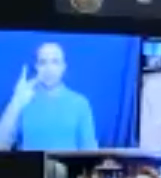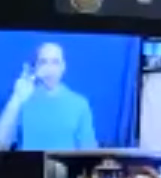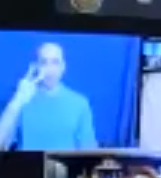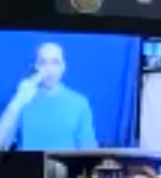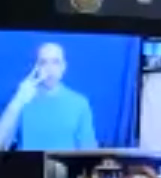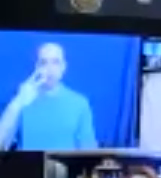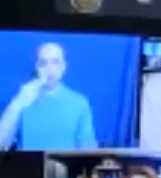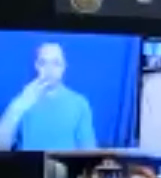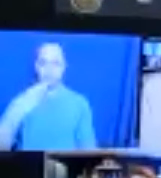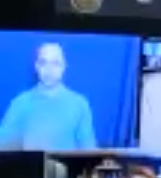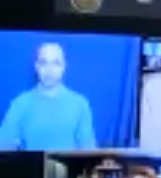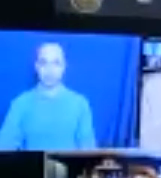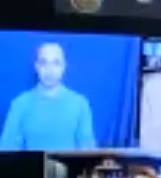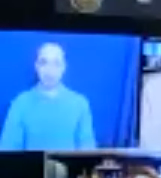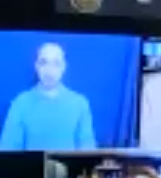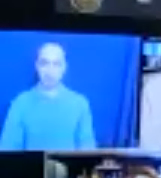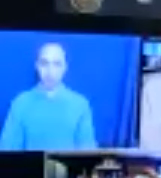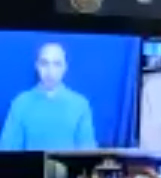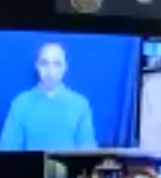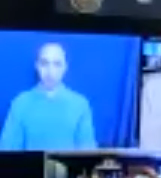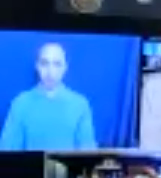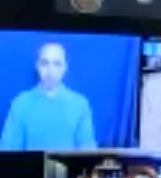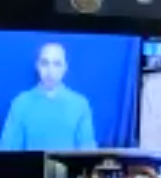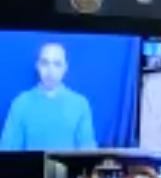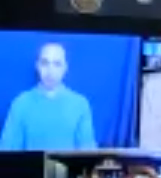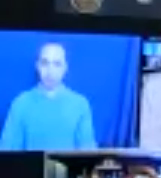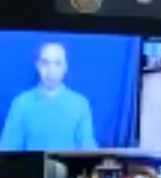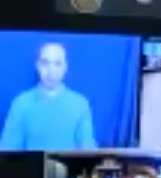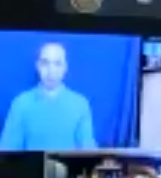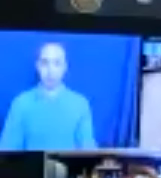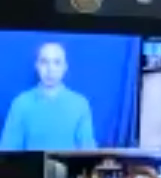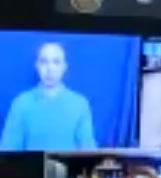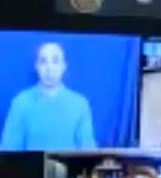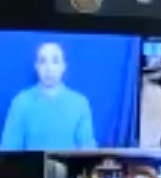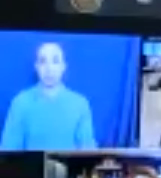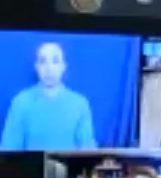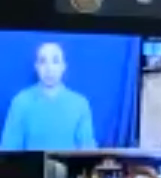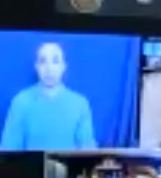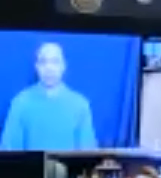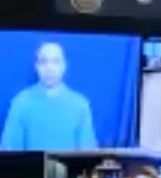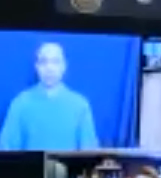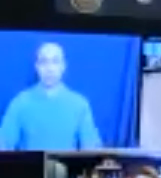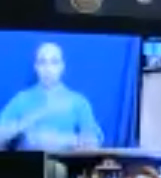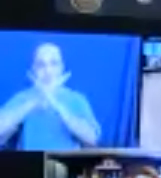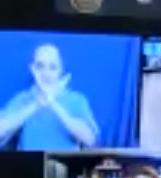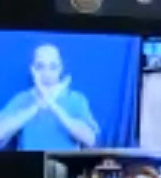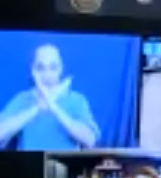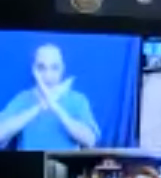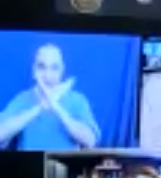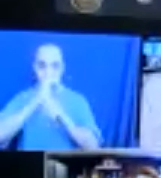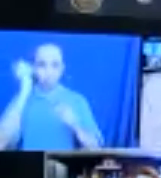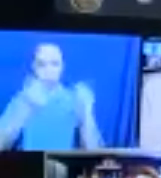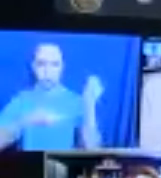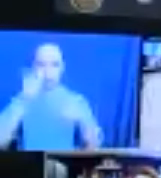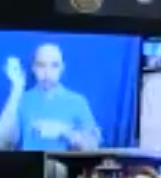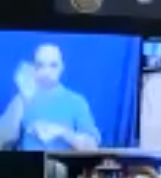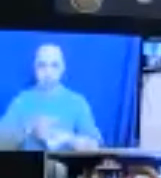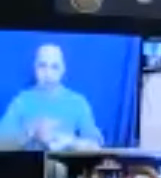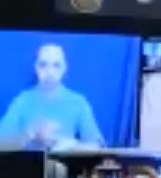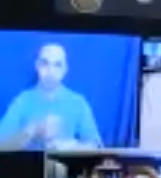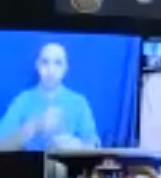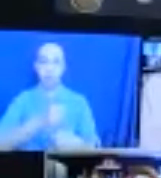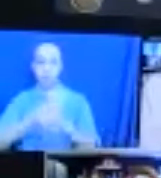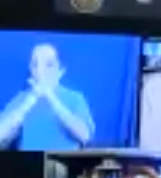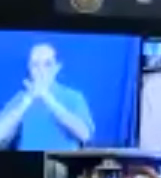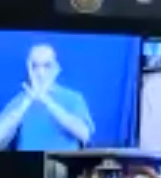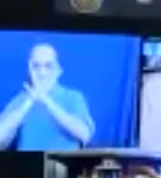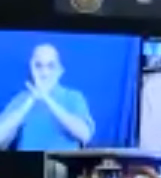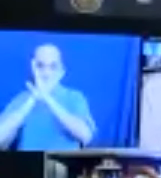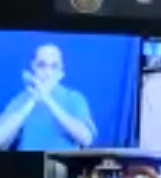ATTACKING.